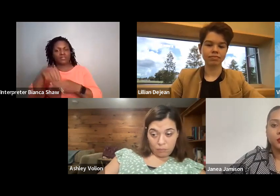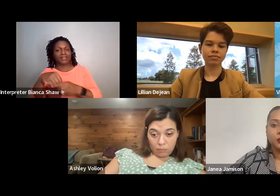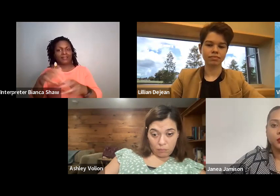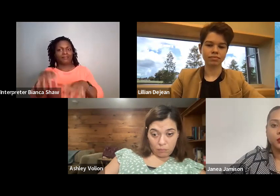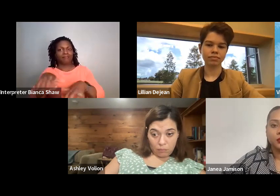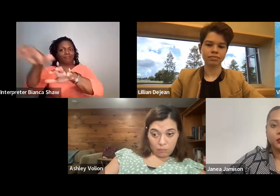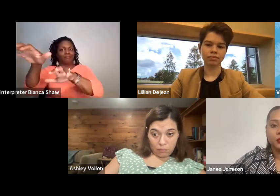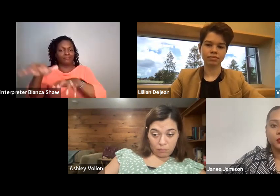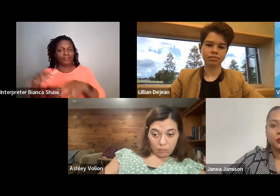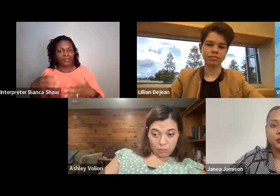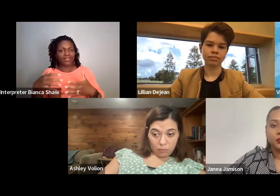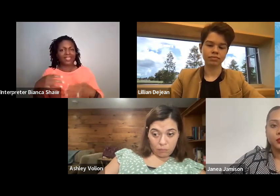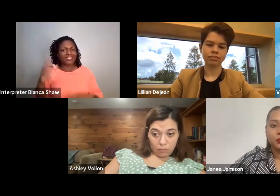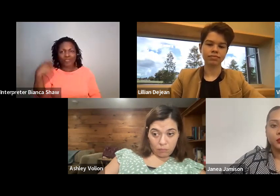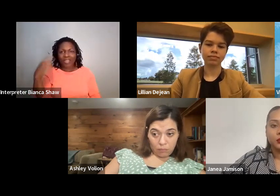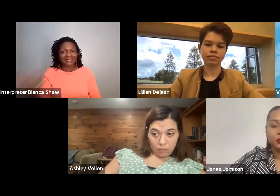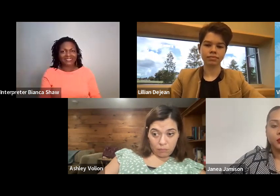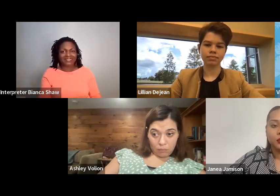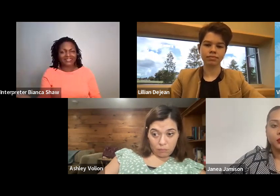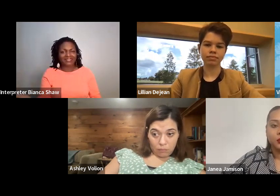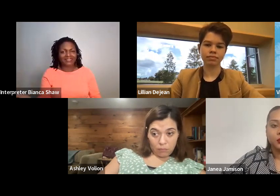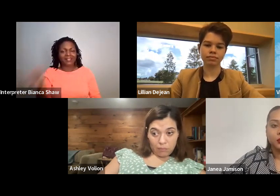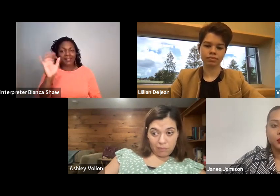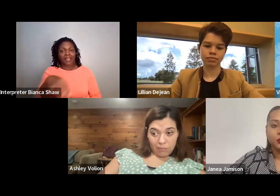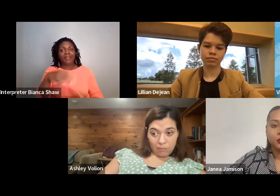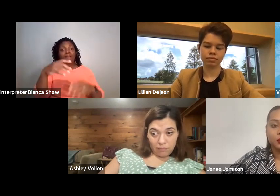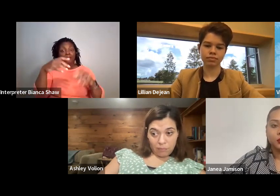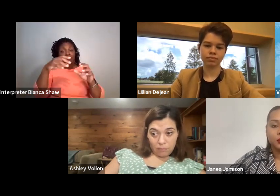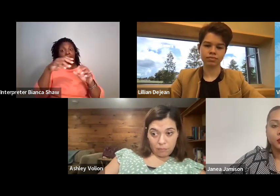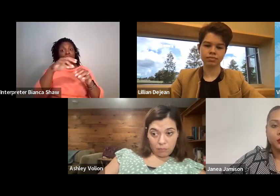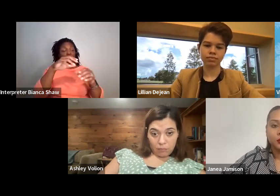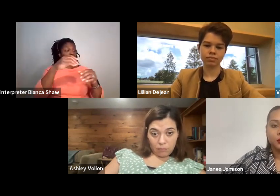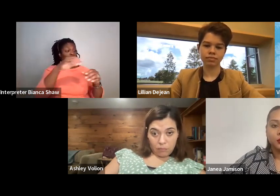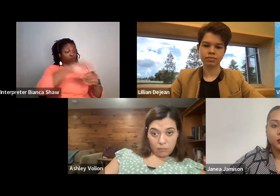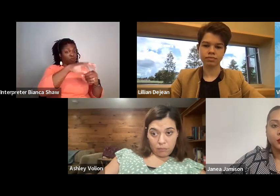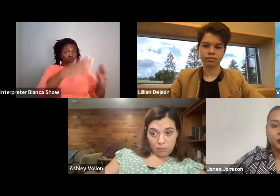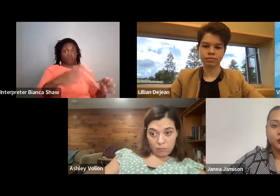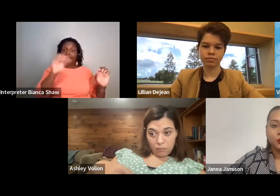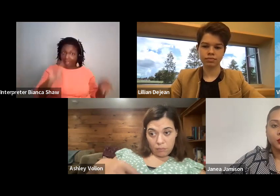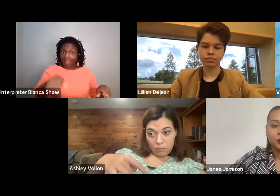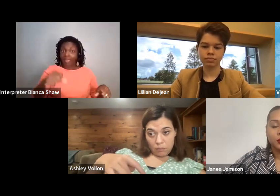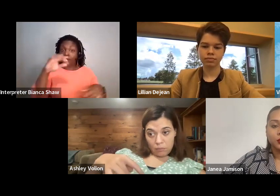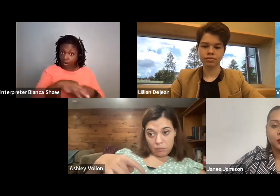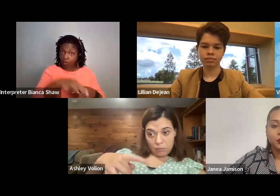That's absurd like those are eligible voters who are just being turned away from full participation in our democracy.